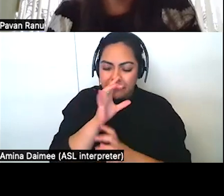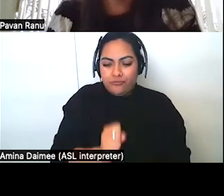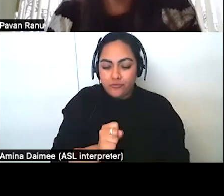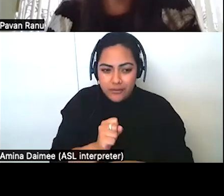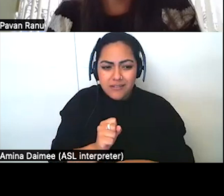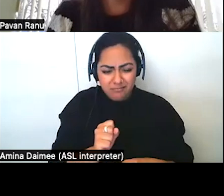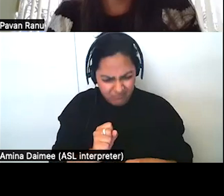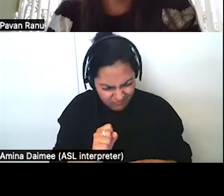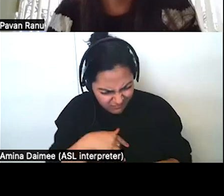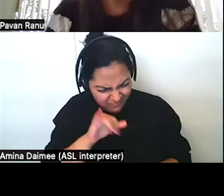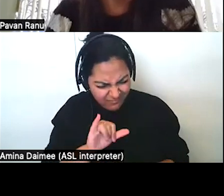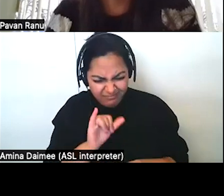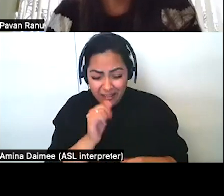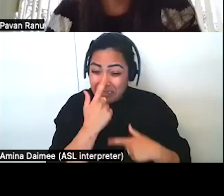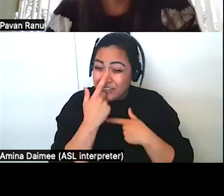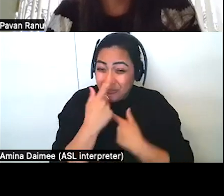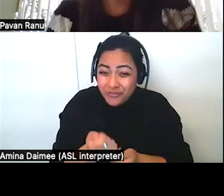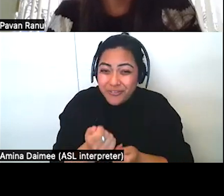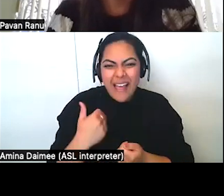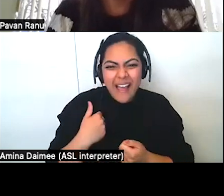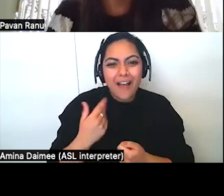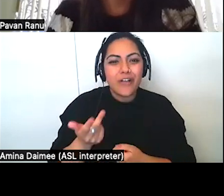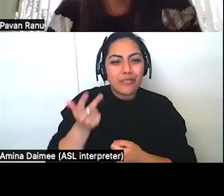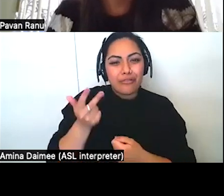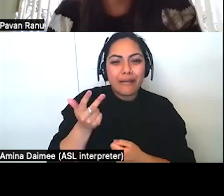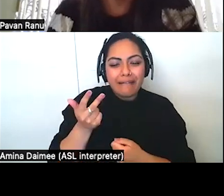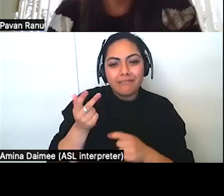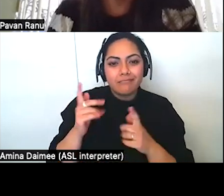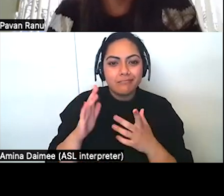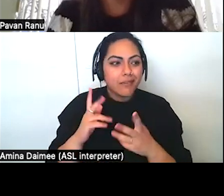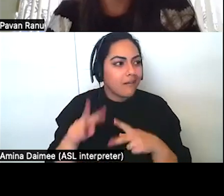it's interesting because ironically enough, a few of these aesthetics are trending, and as we